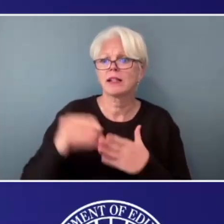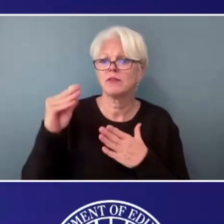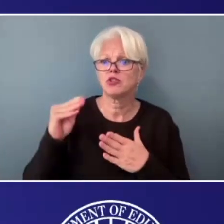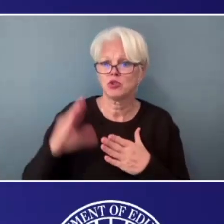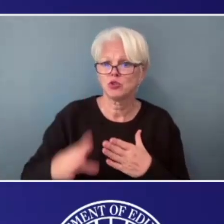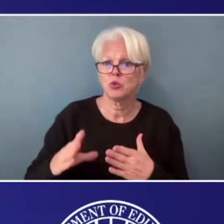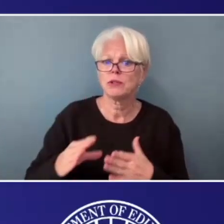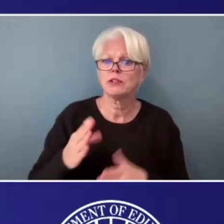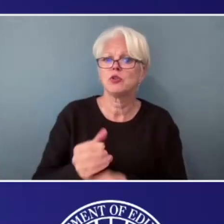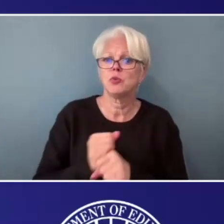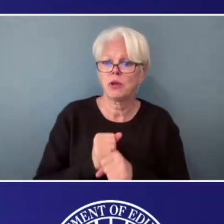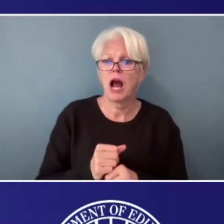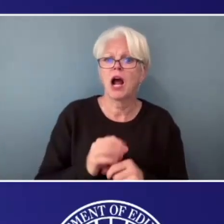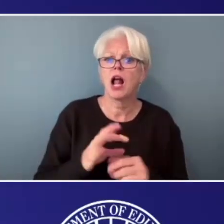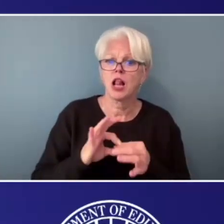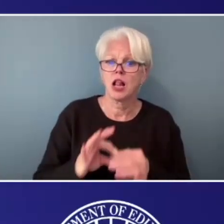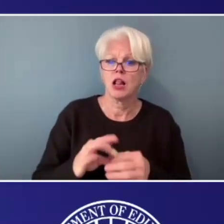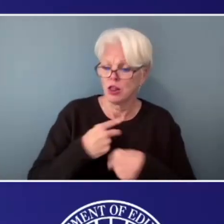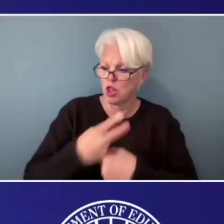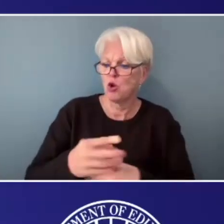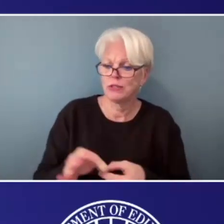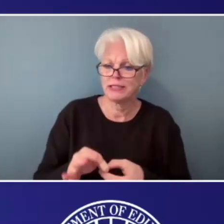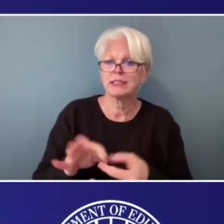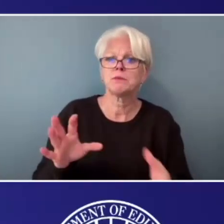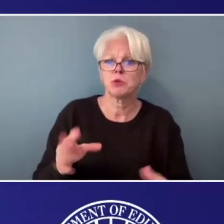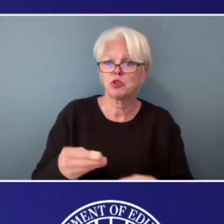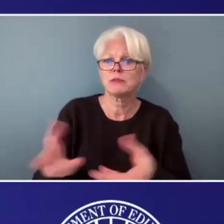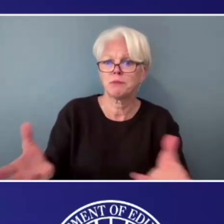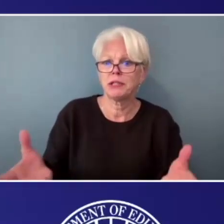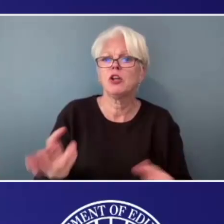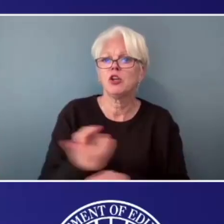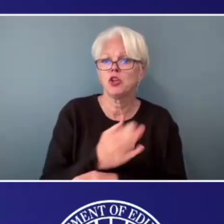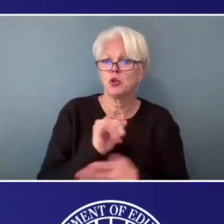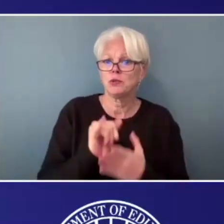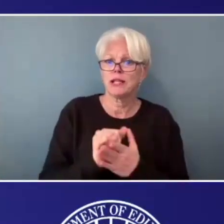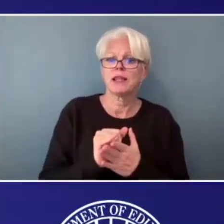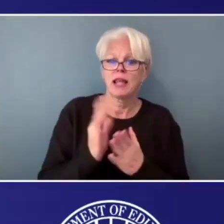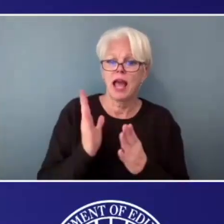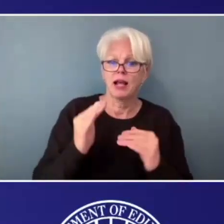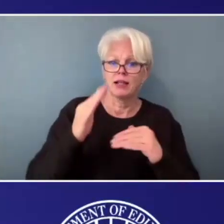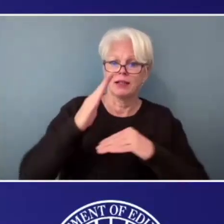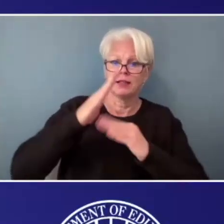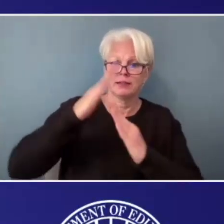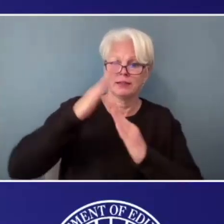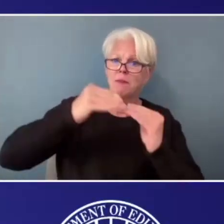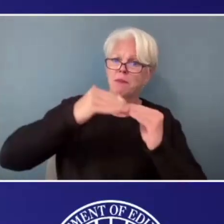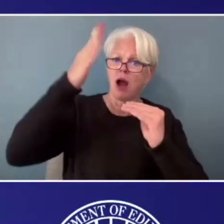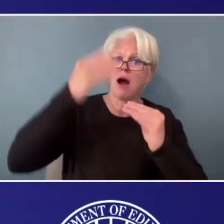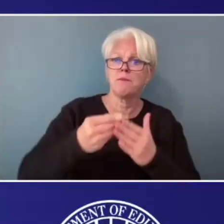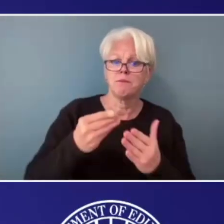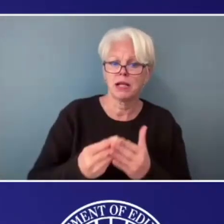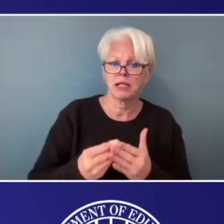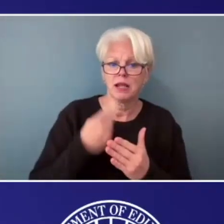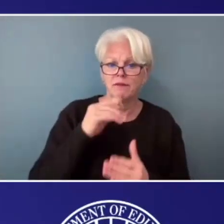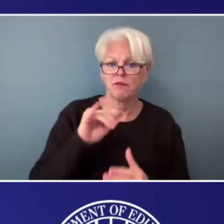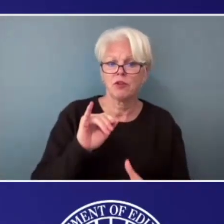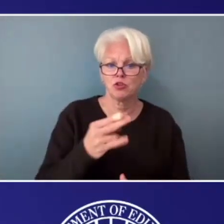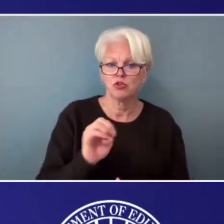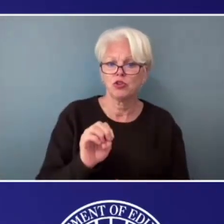of a loan using that top-up money no later than June 30th of '26. That would qualify them for the grandfather clause, correct?